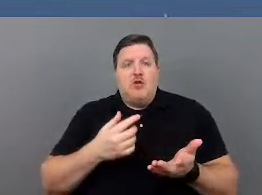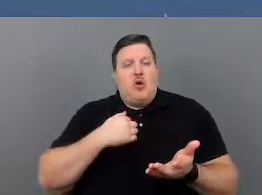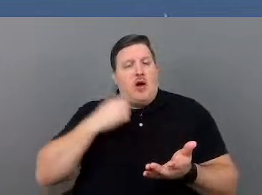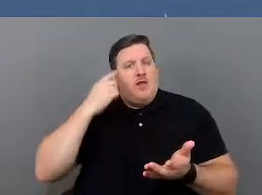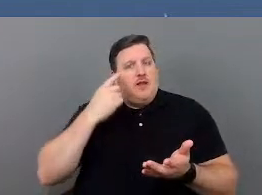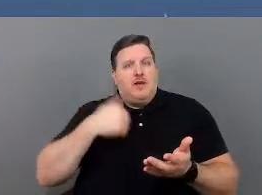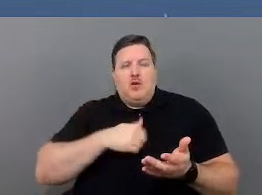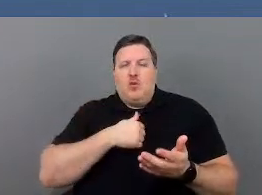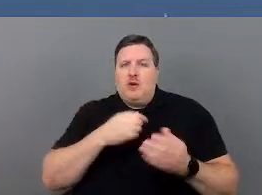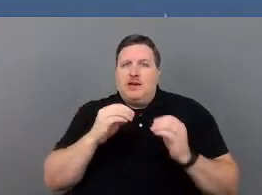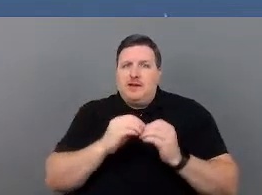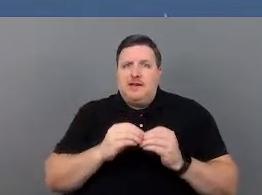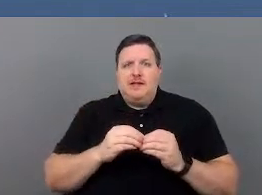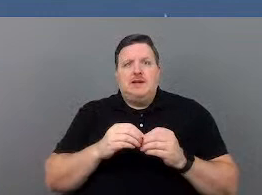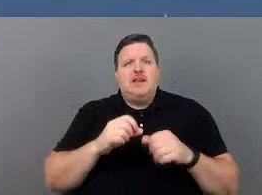WHERE THAT 27 BILLION COULD GO, LIKE THE PEOPLE SAID